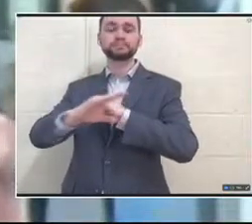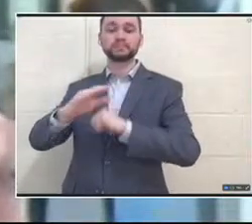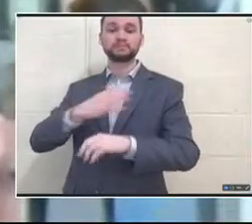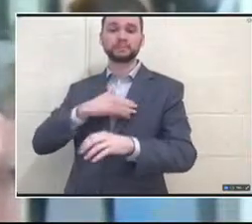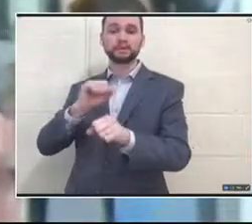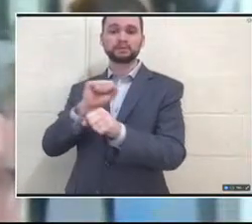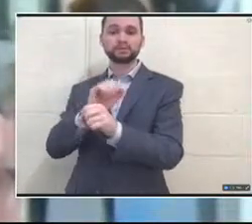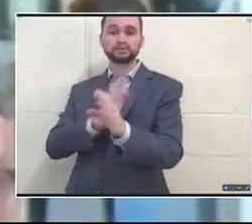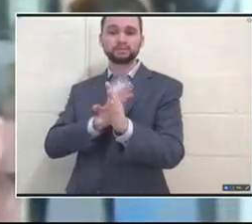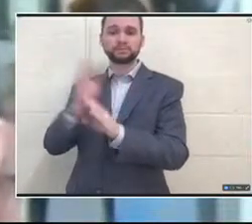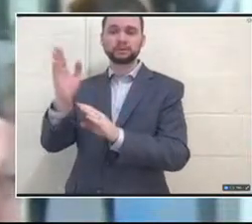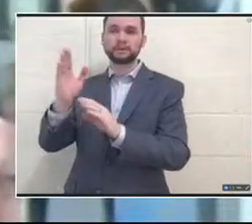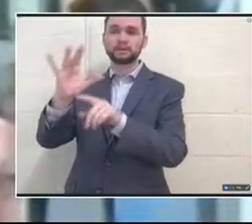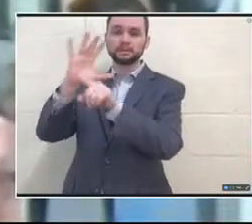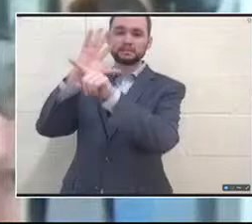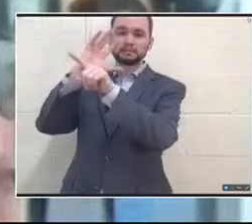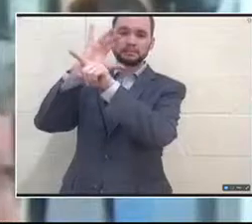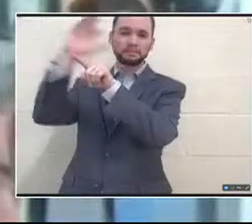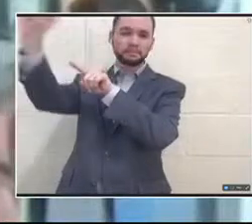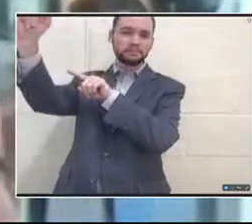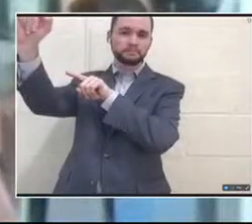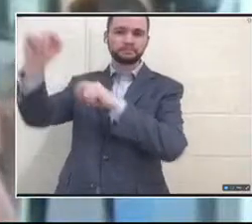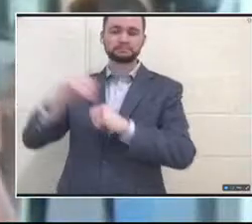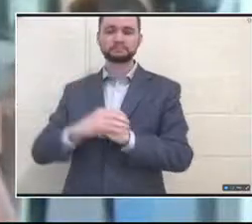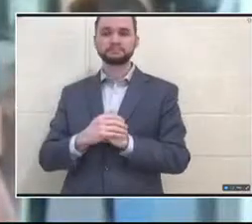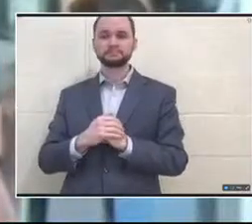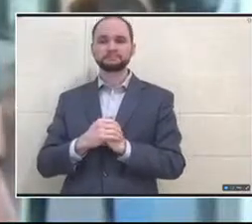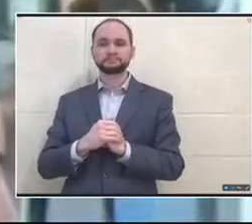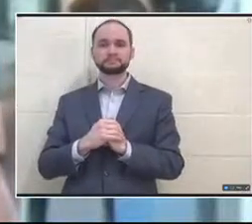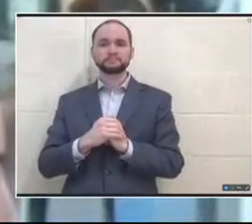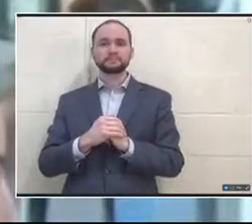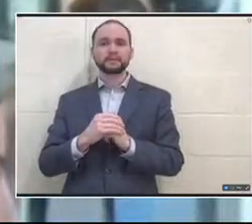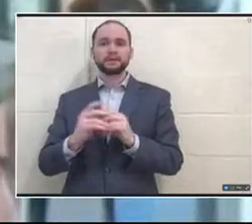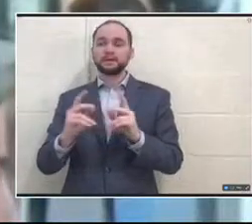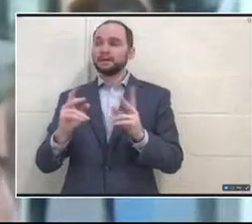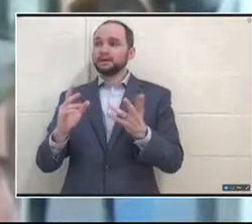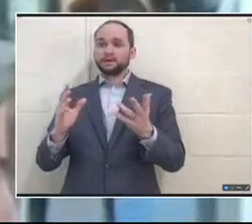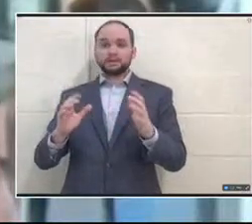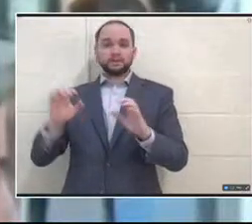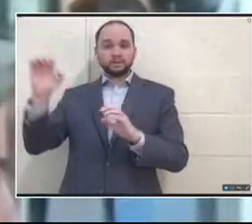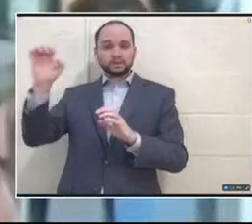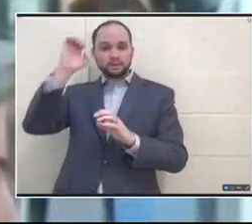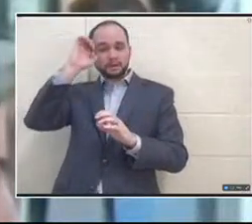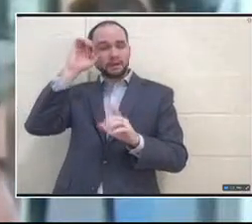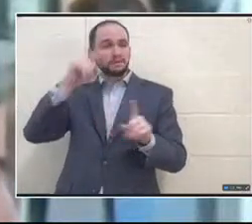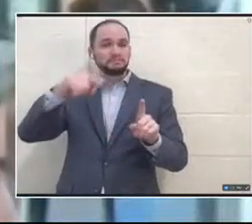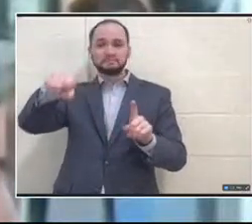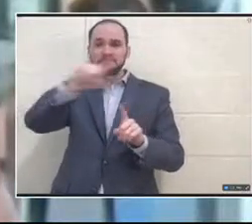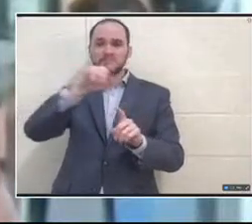I was becoming wildly popular in Europe. But coming back to the United States was inevitable.